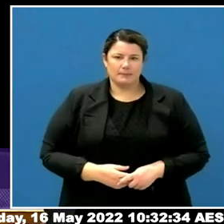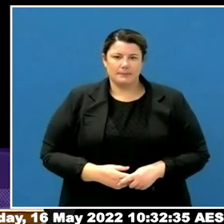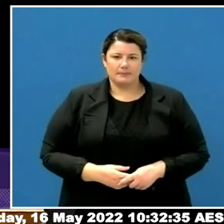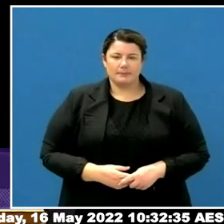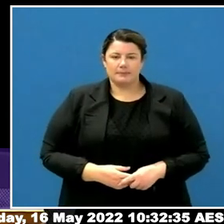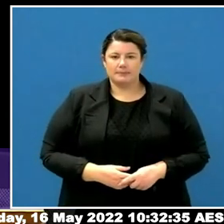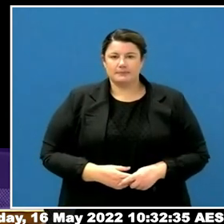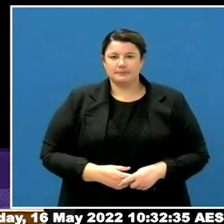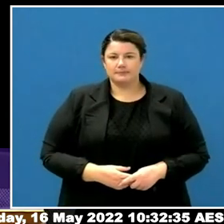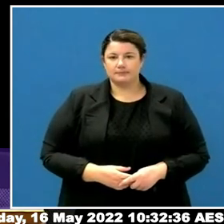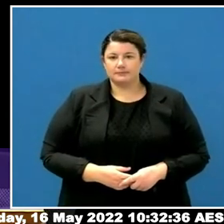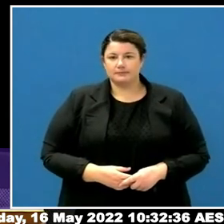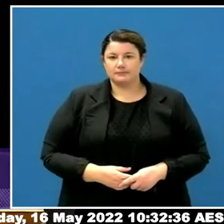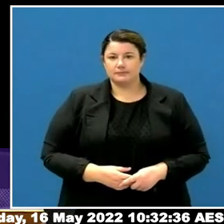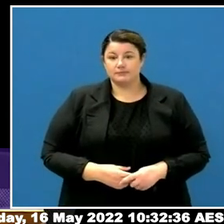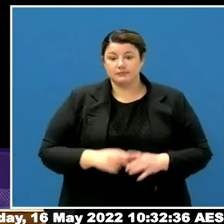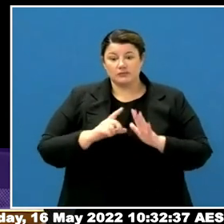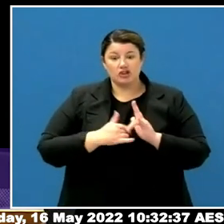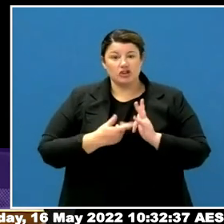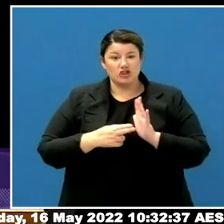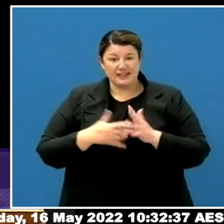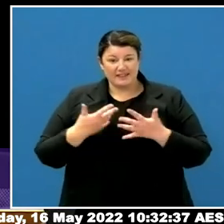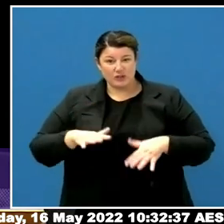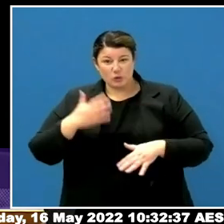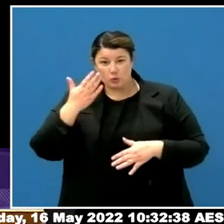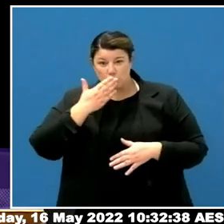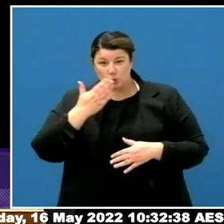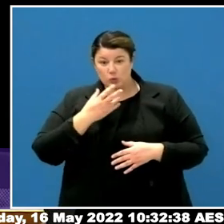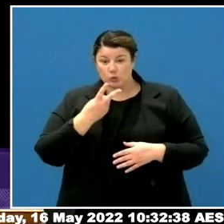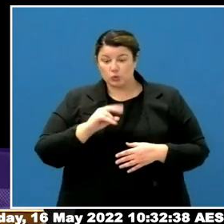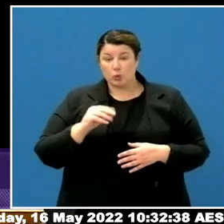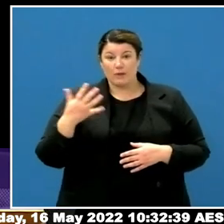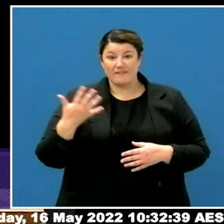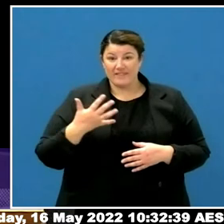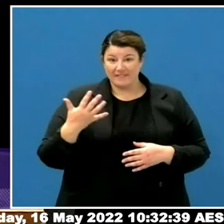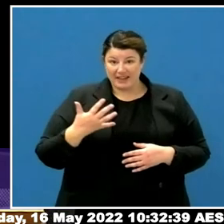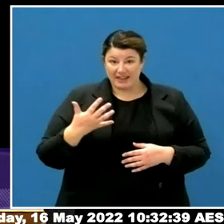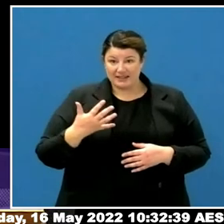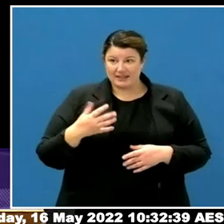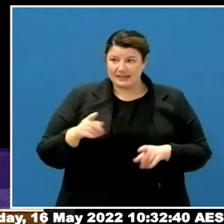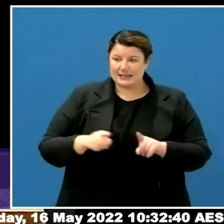When Jason finished school in 2016, the NDIS was being introduced.